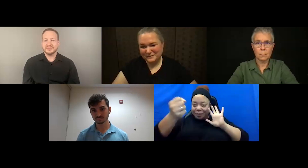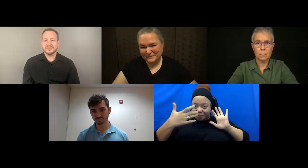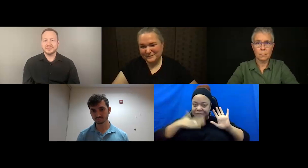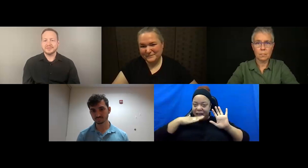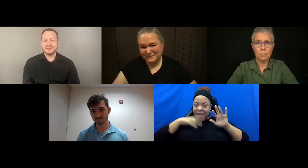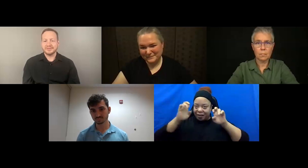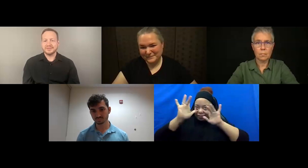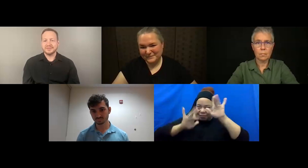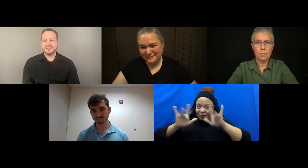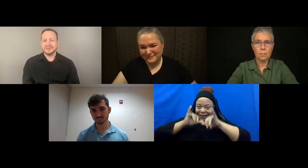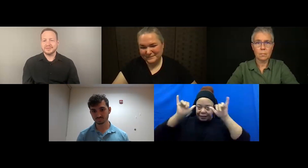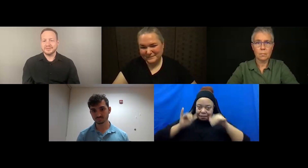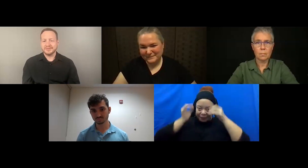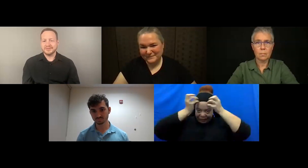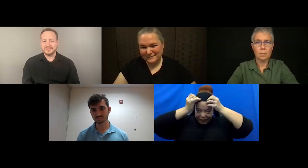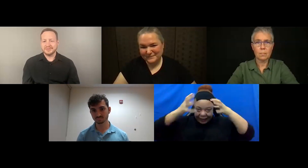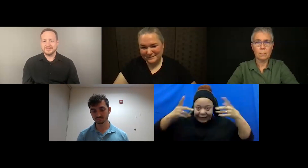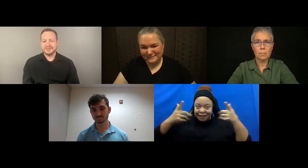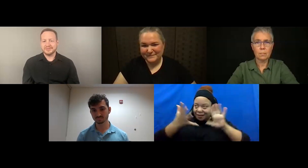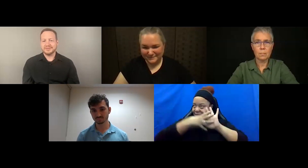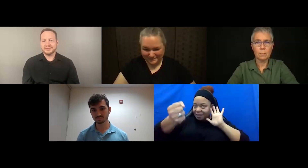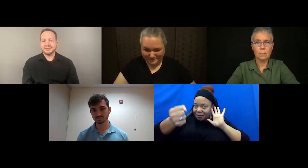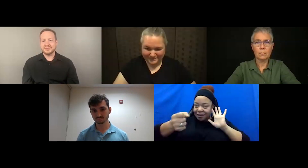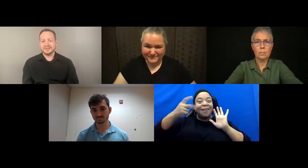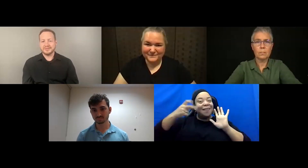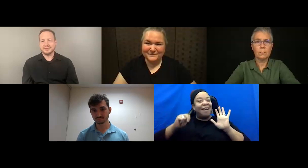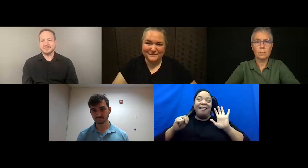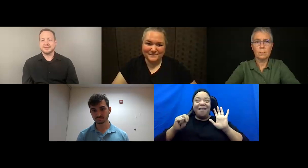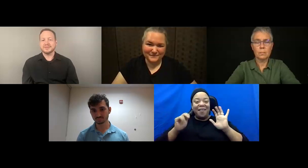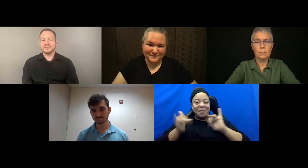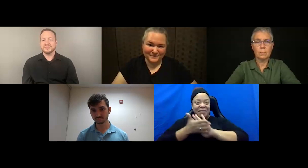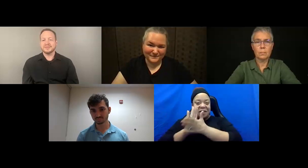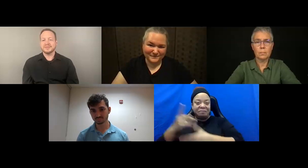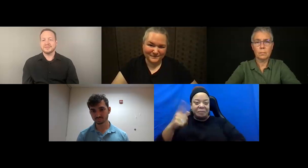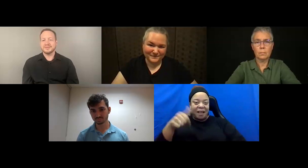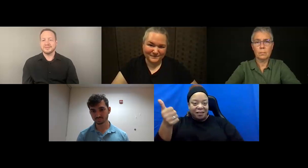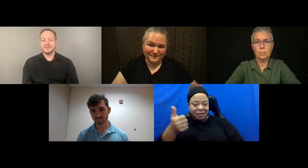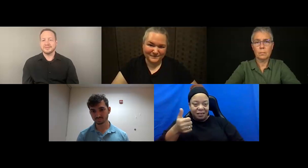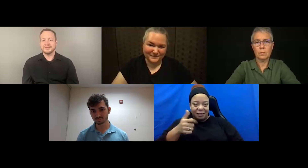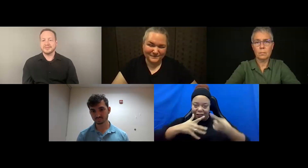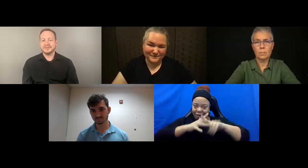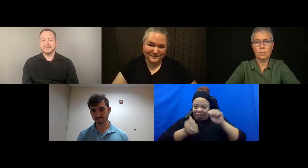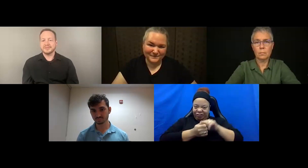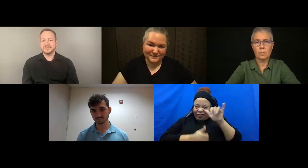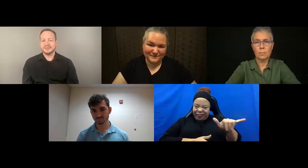The system has your information and your